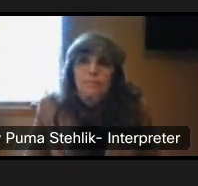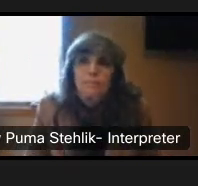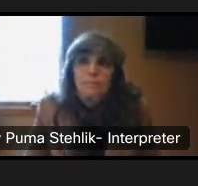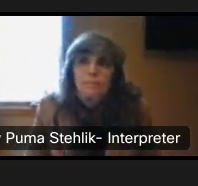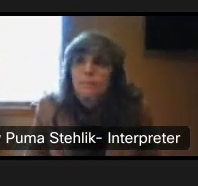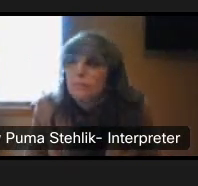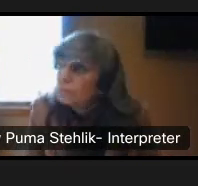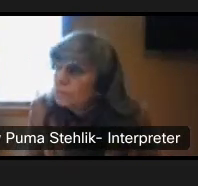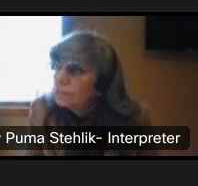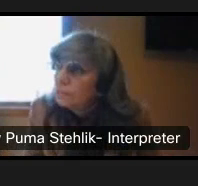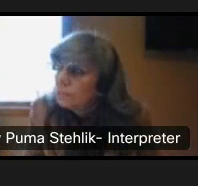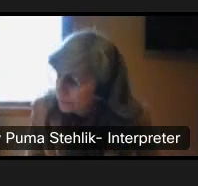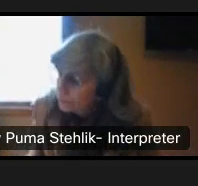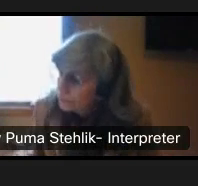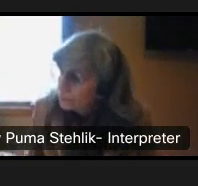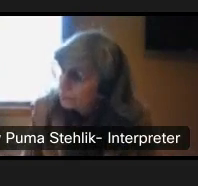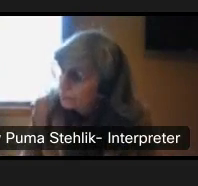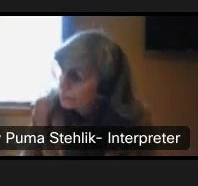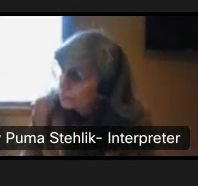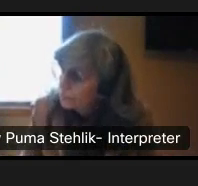Late repaired.